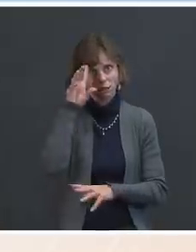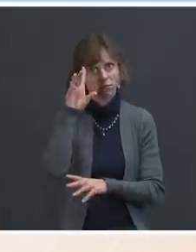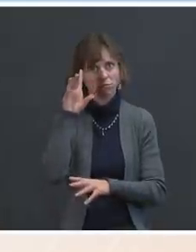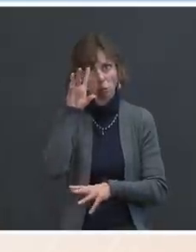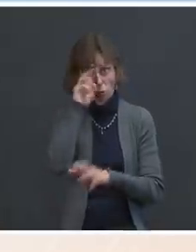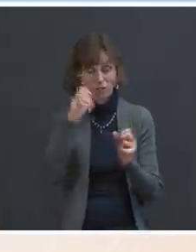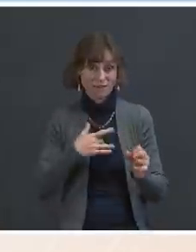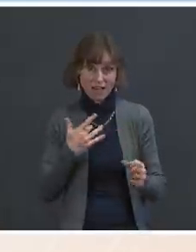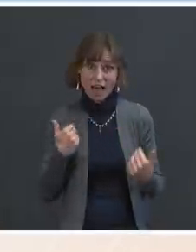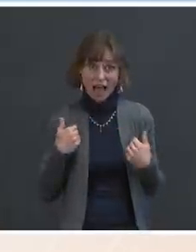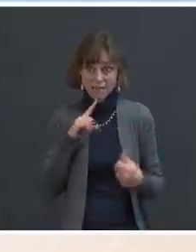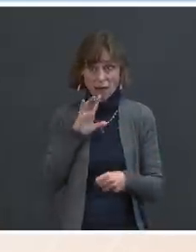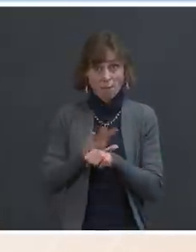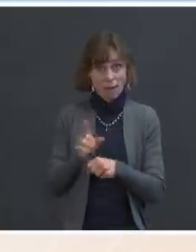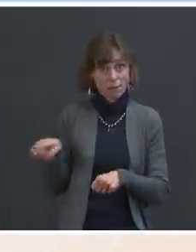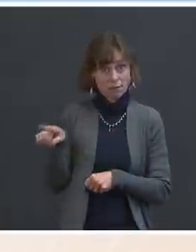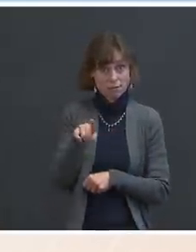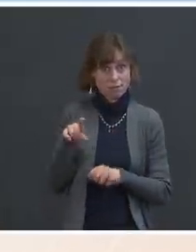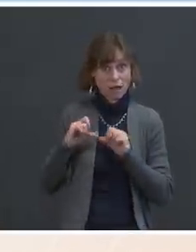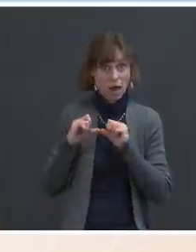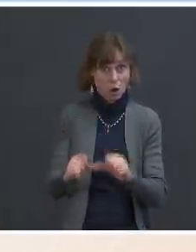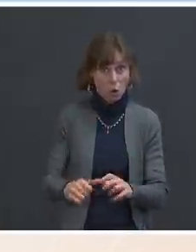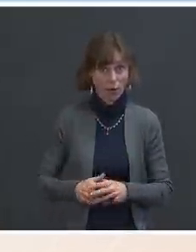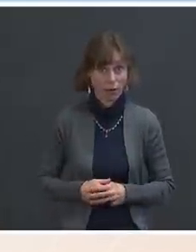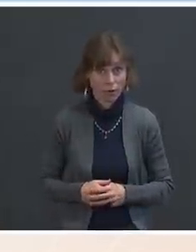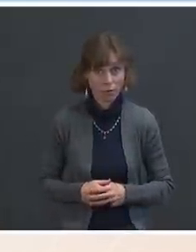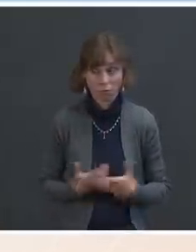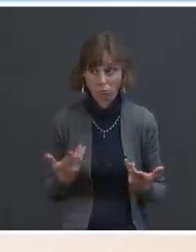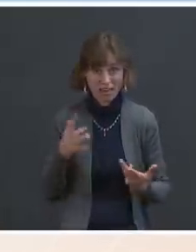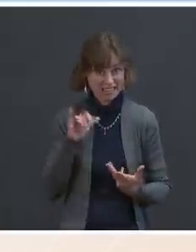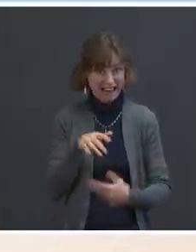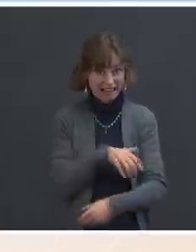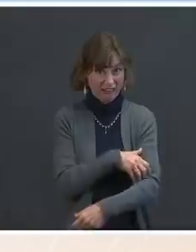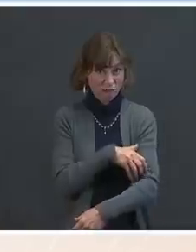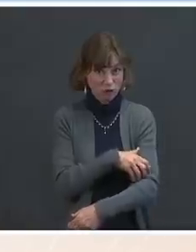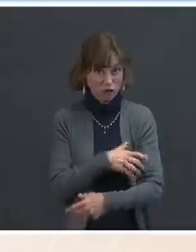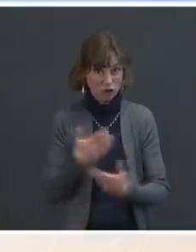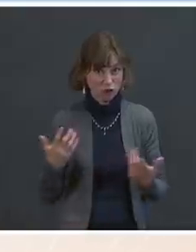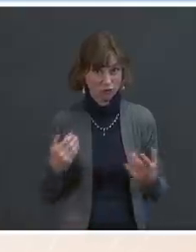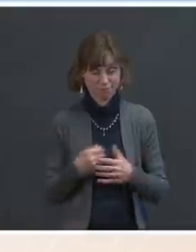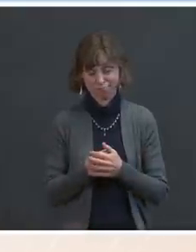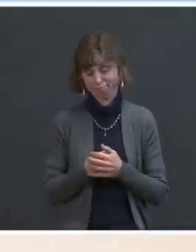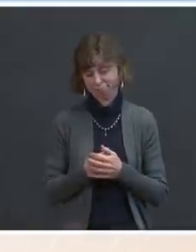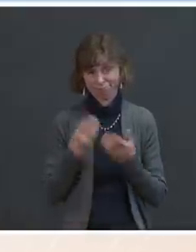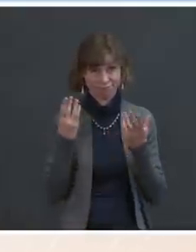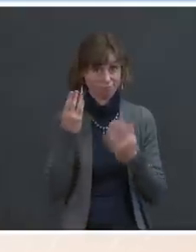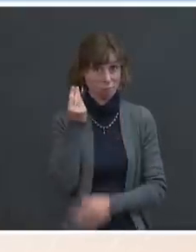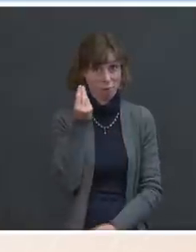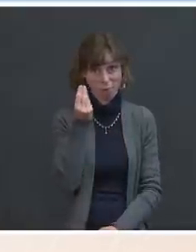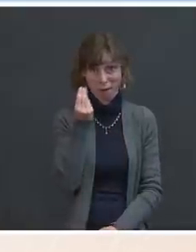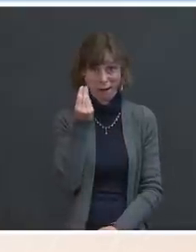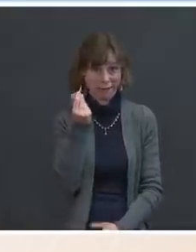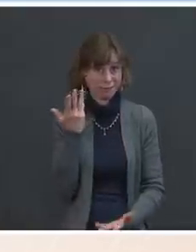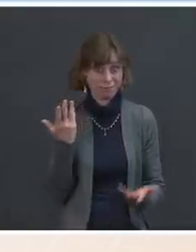on an ongoing basis. Is that leverage? You know, funds are sometimes important means